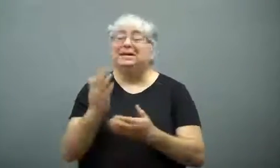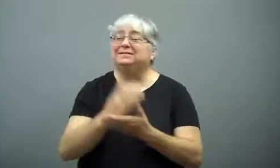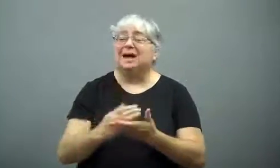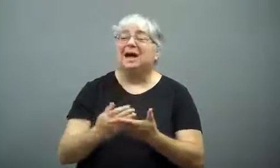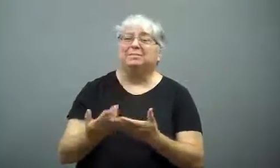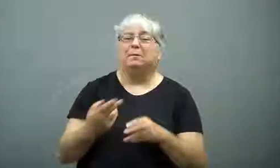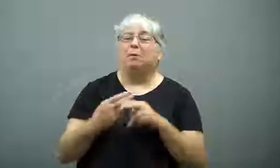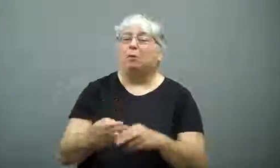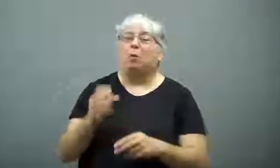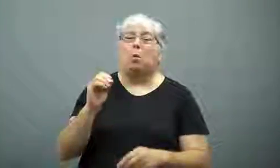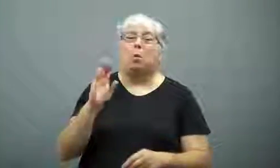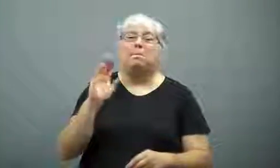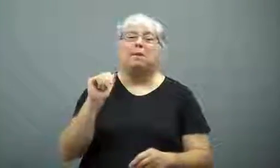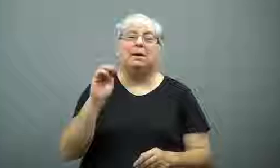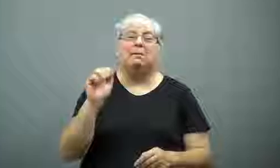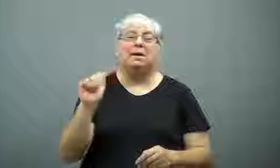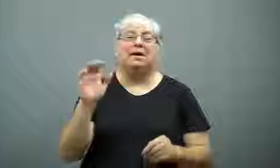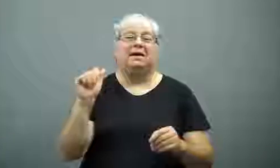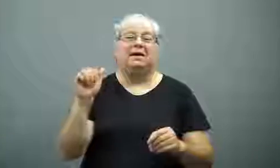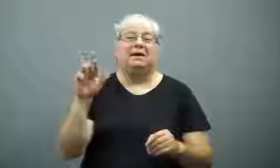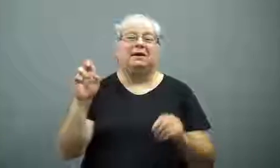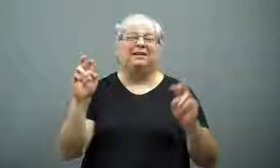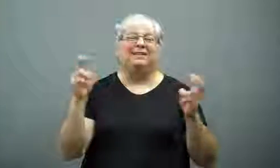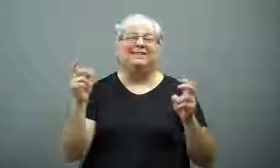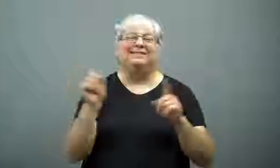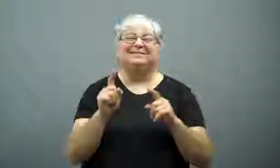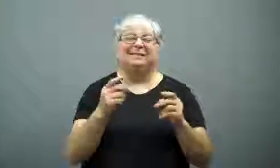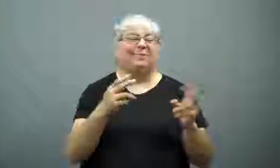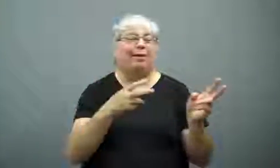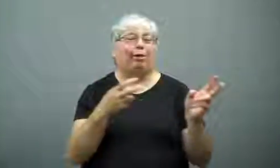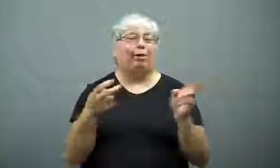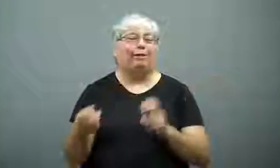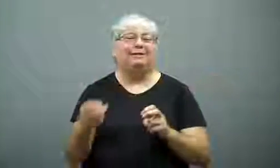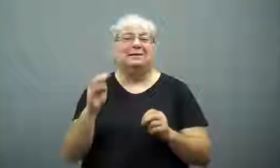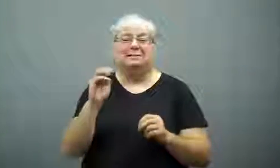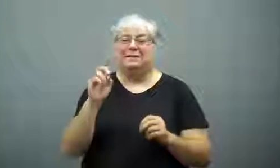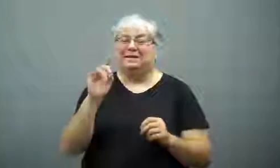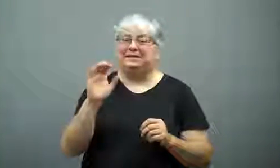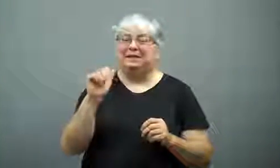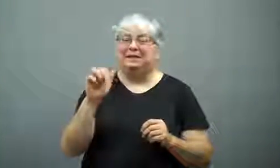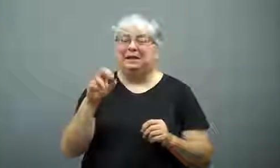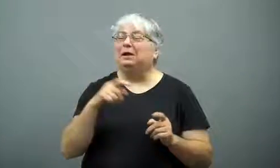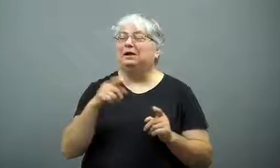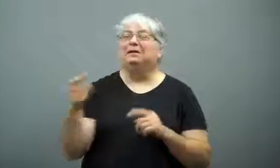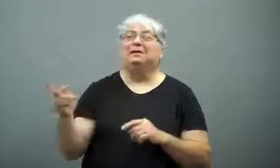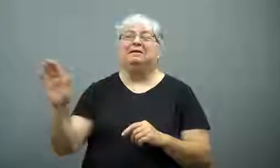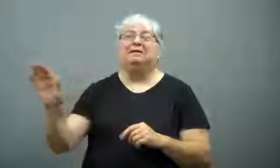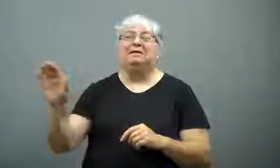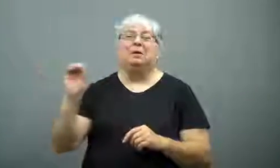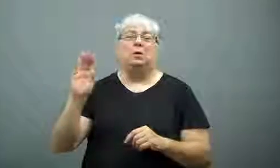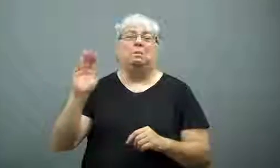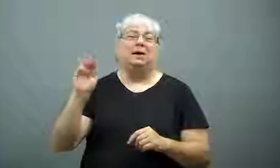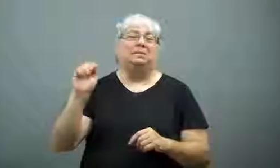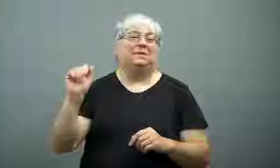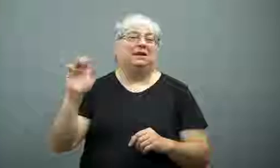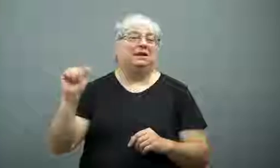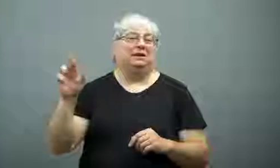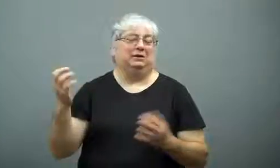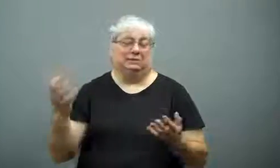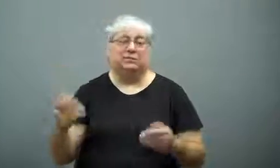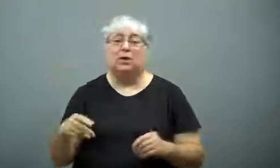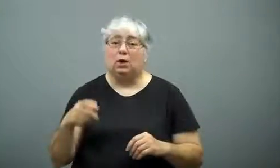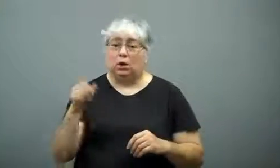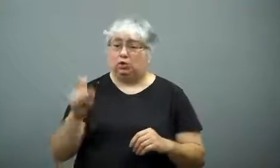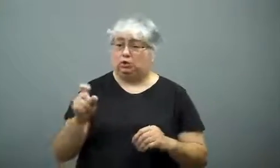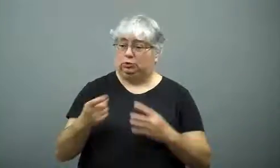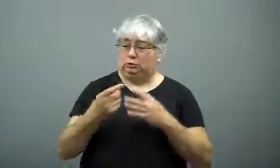Some call it Obamacare, like the name Medicare.